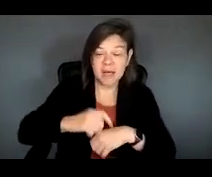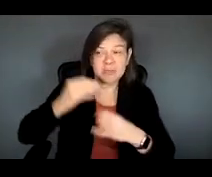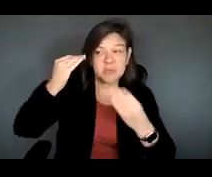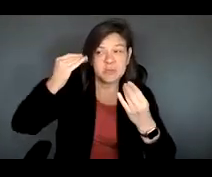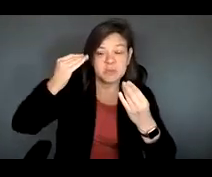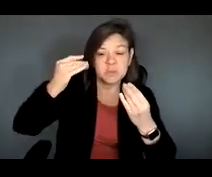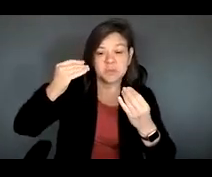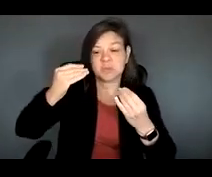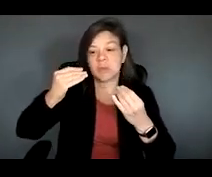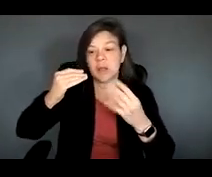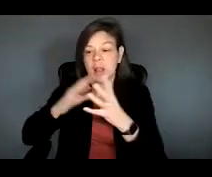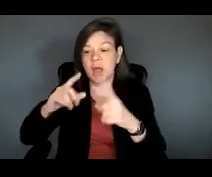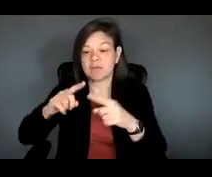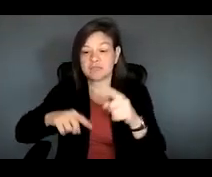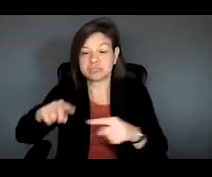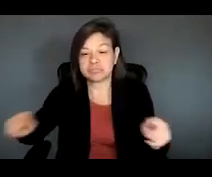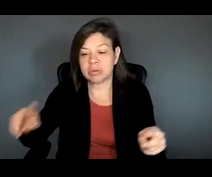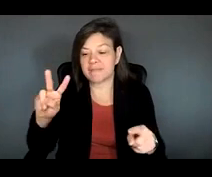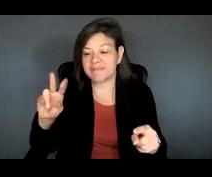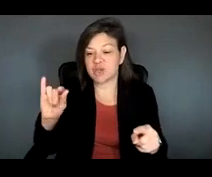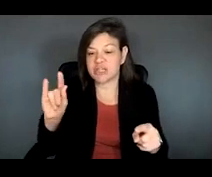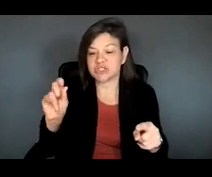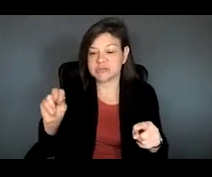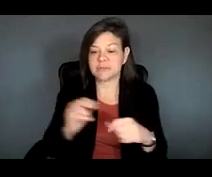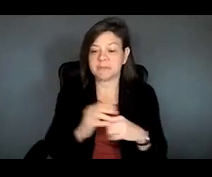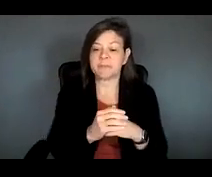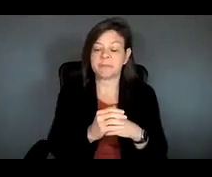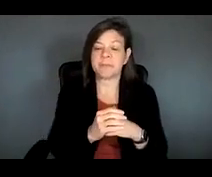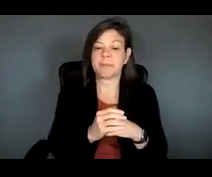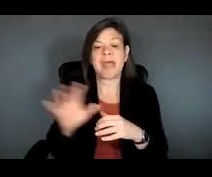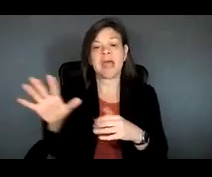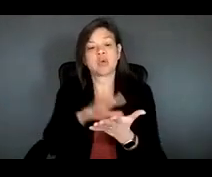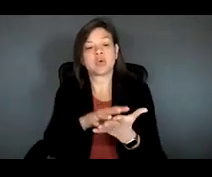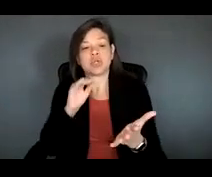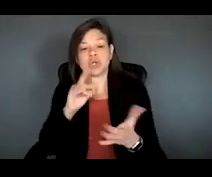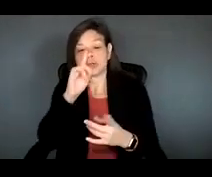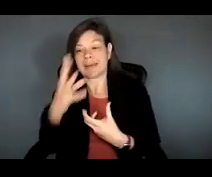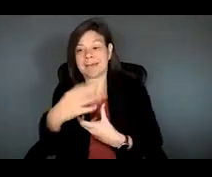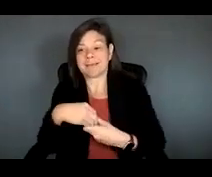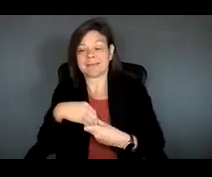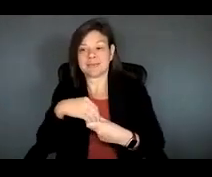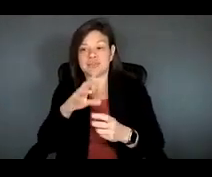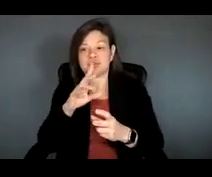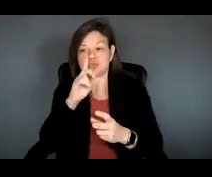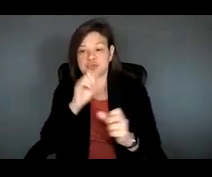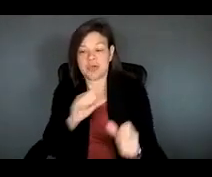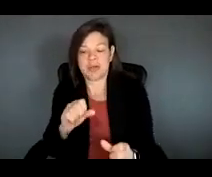with a lot of variation. And what are your learning and engagement strategies. Is it